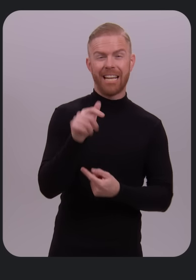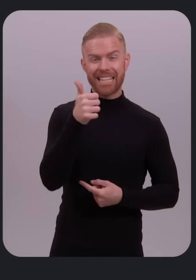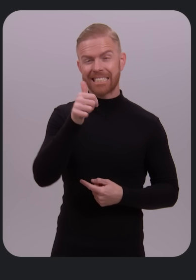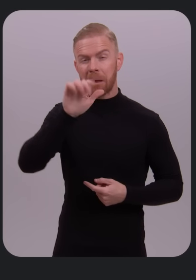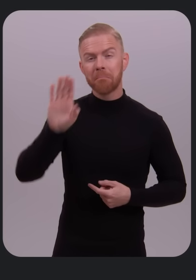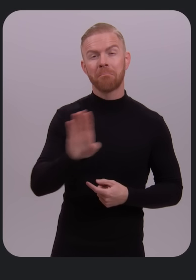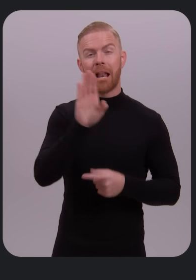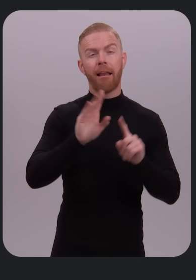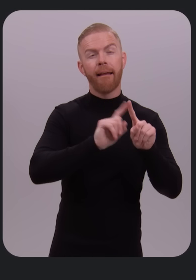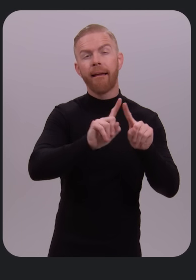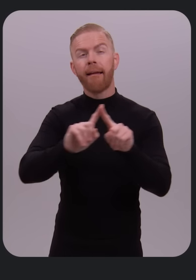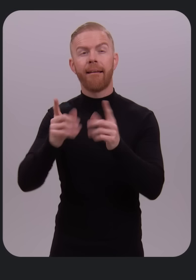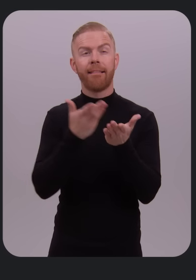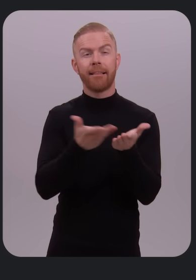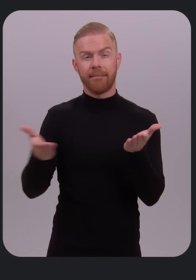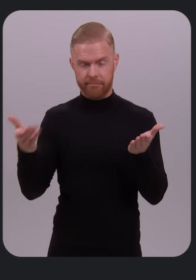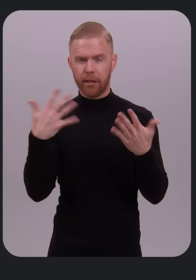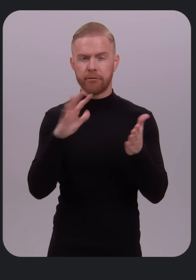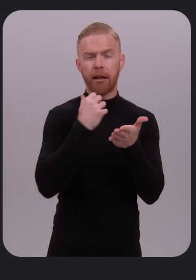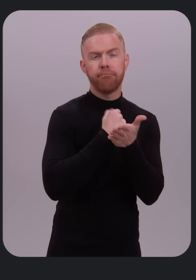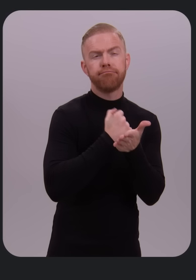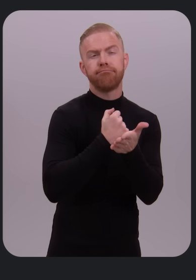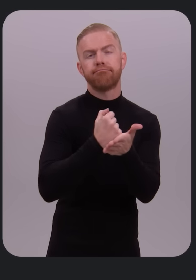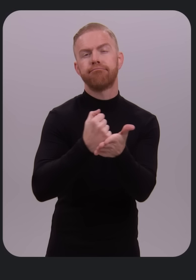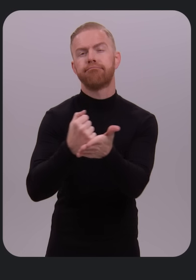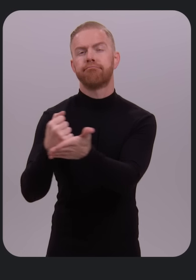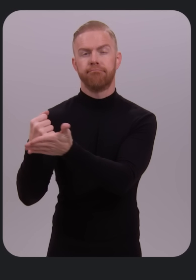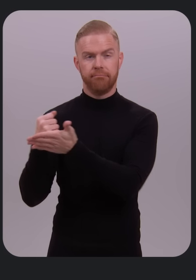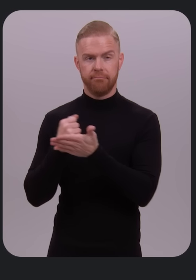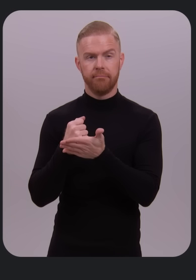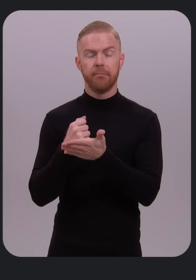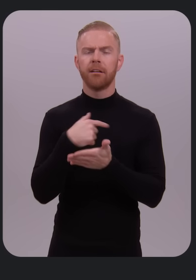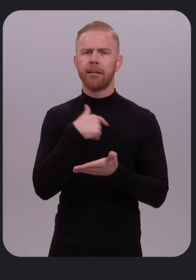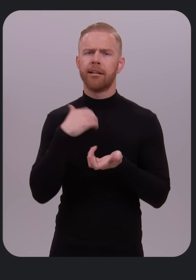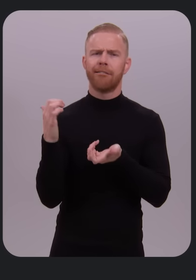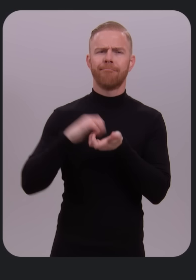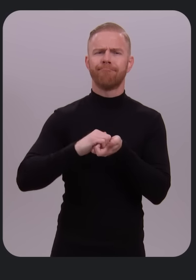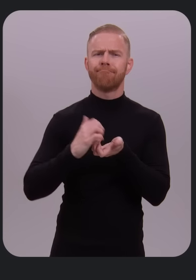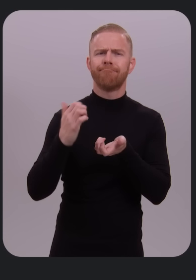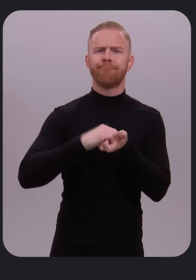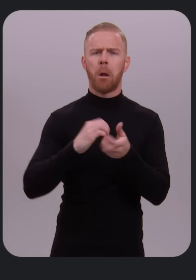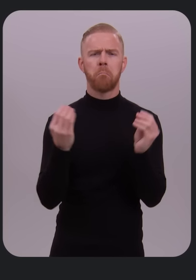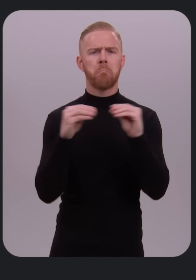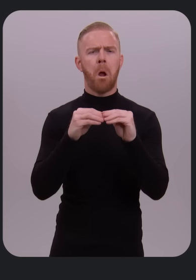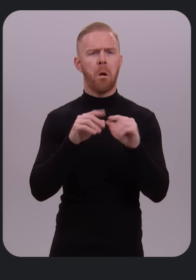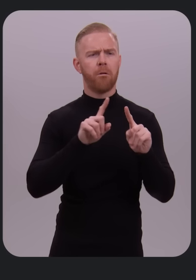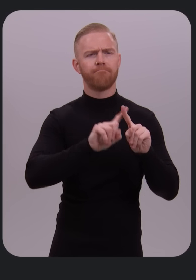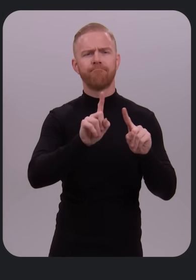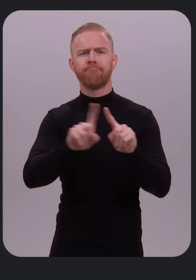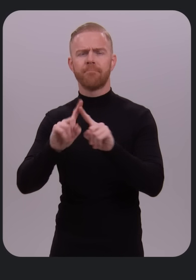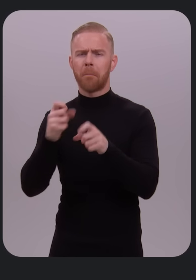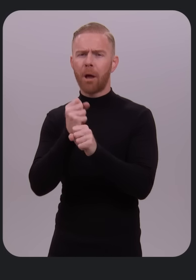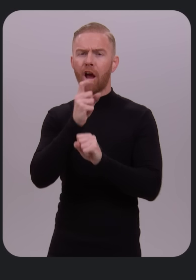have been watermarked. We're also expanding our partnerships to ensure that more content is watermarked with SynthID,